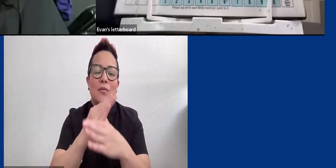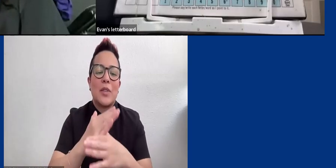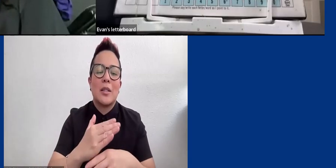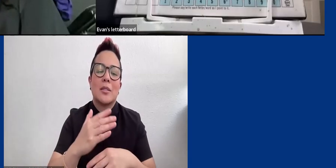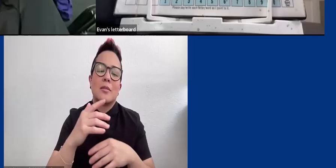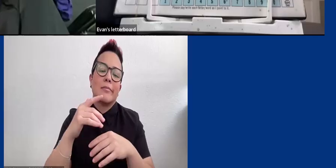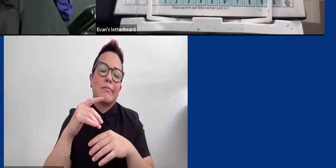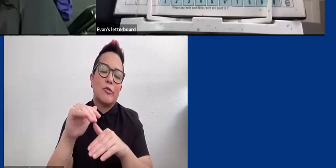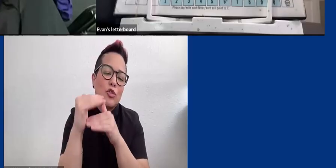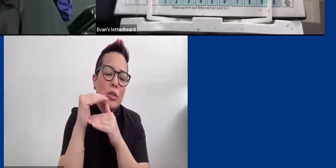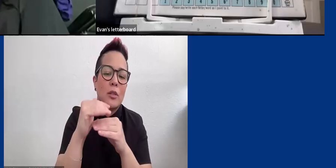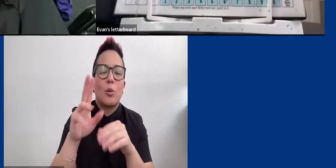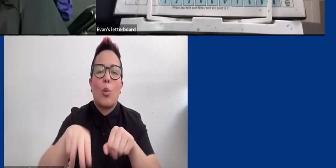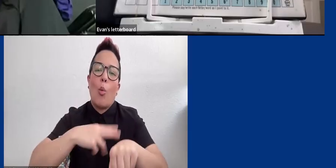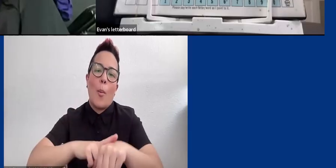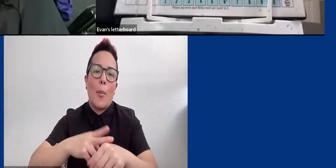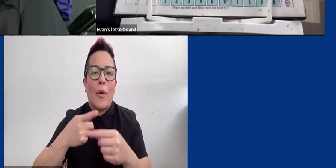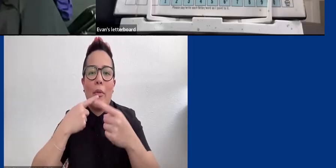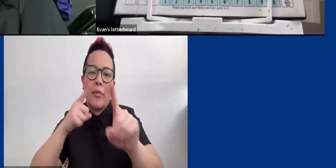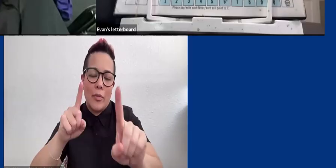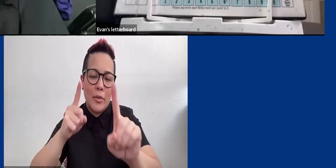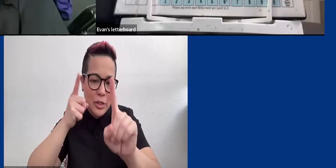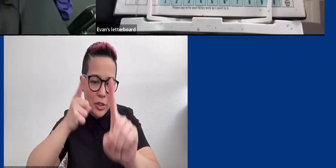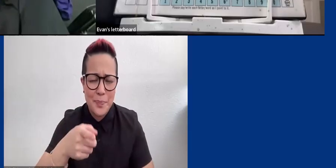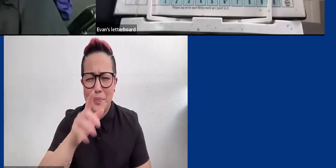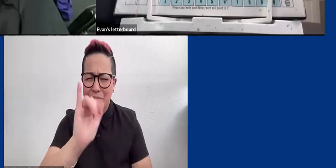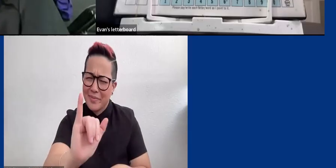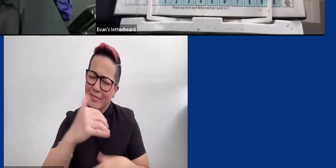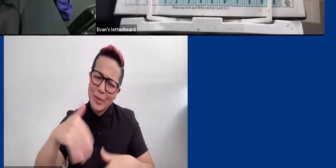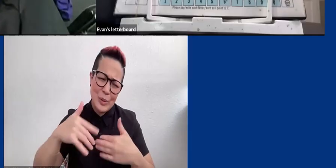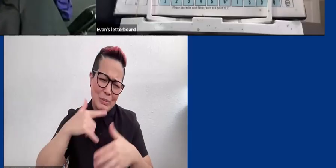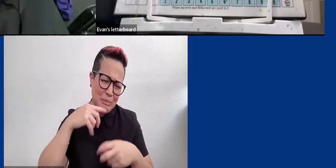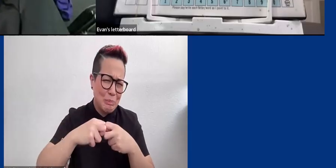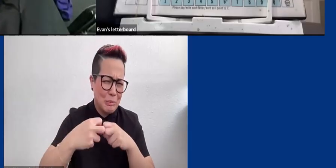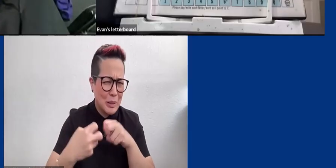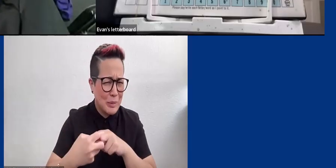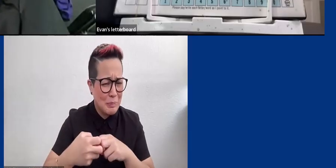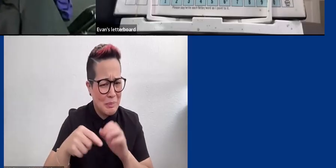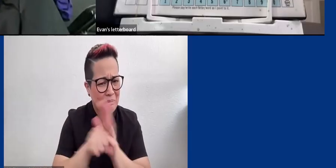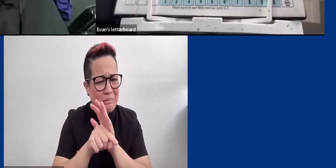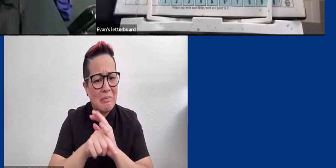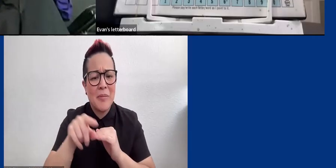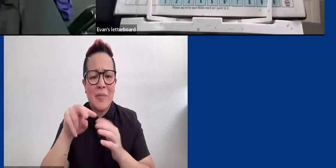It assumes that people with disabilities cannot live full lives. The disability prevents